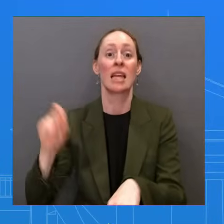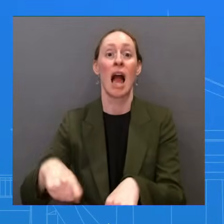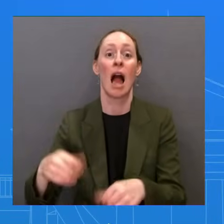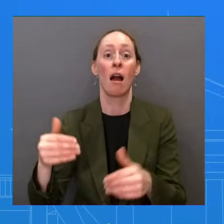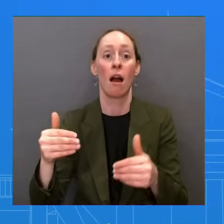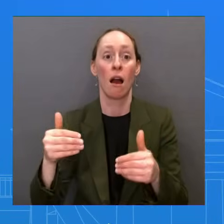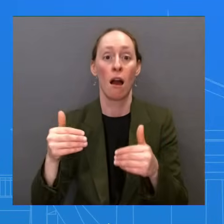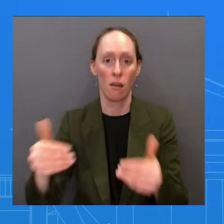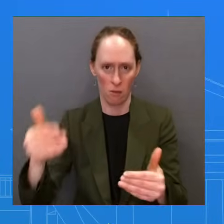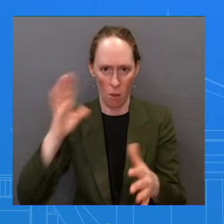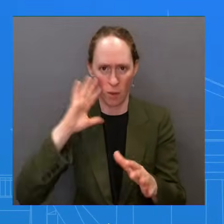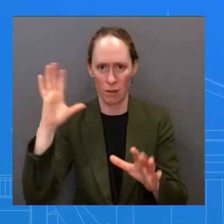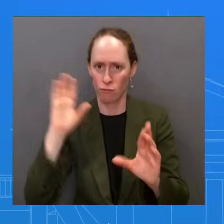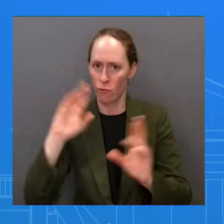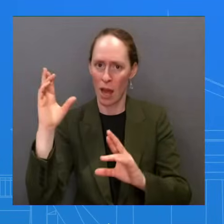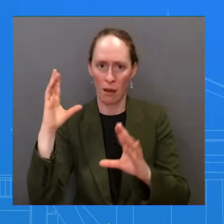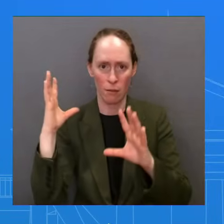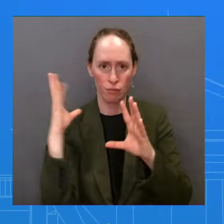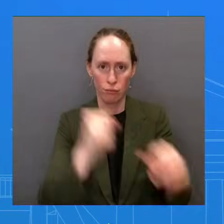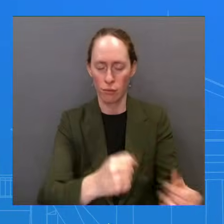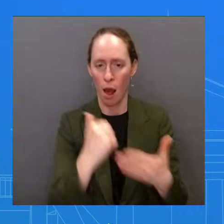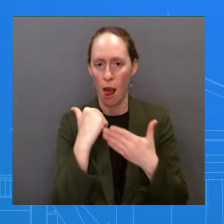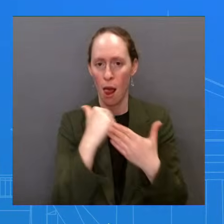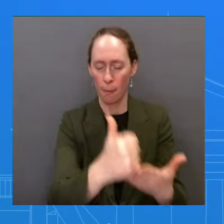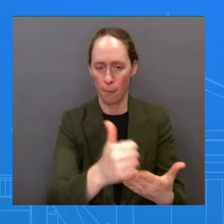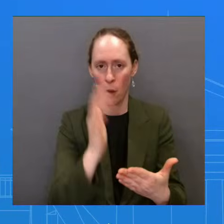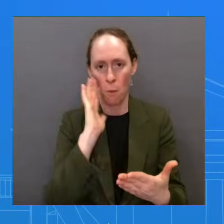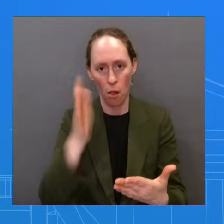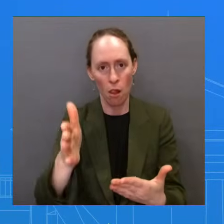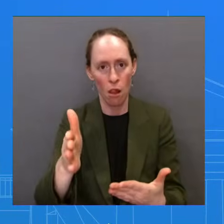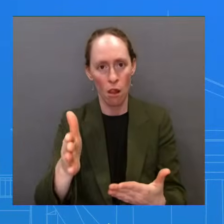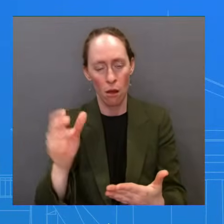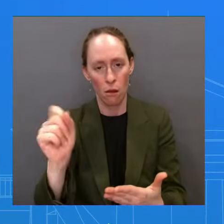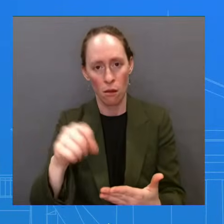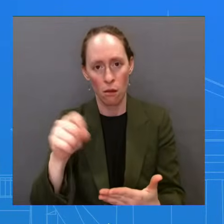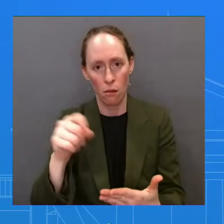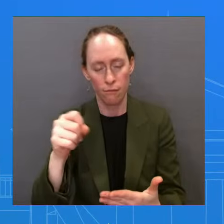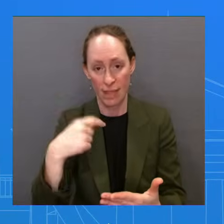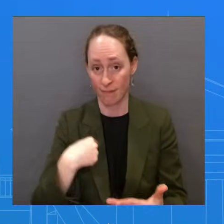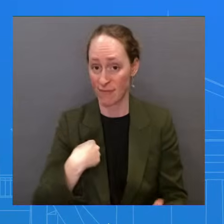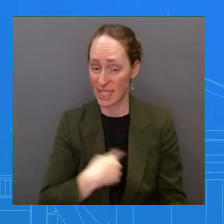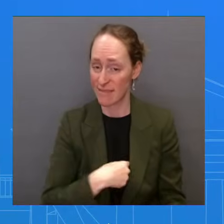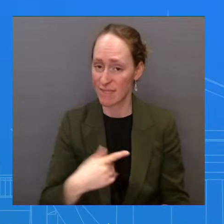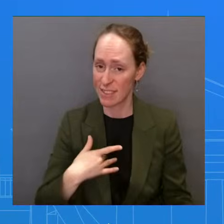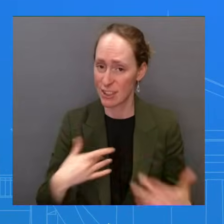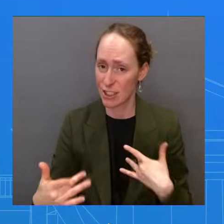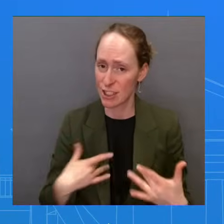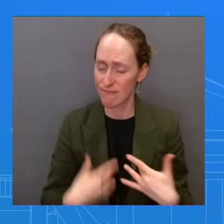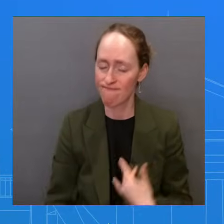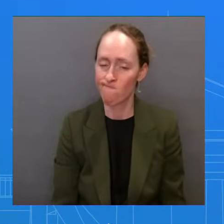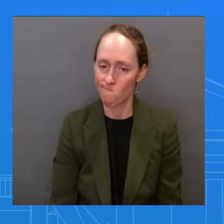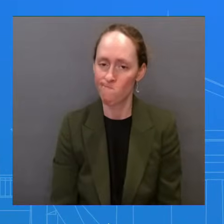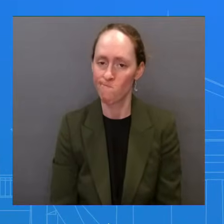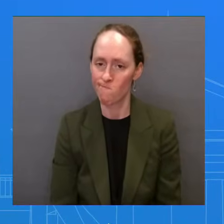The Press: Thanks, Karine. Does President Biden have any reaction to CIA Director William Burns meeting with Jeffrey Epstein in 2014?